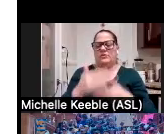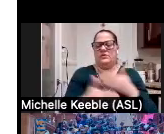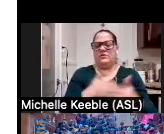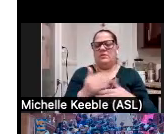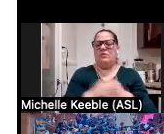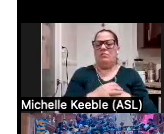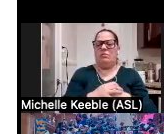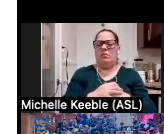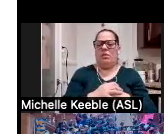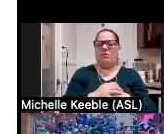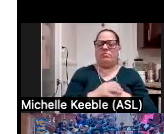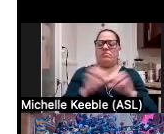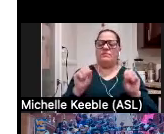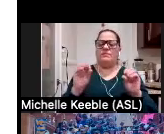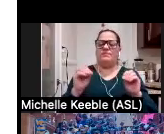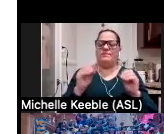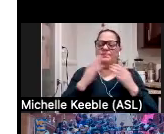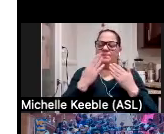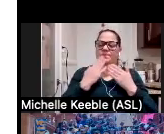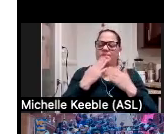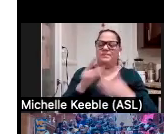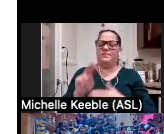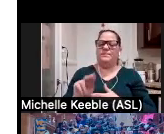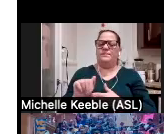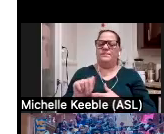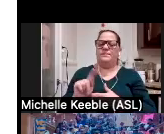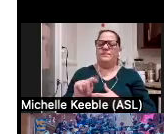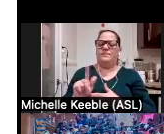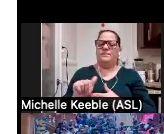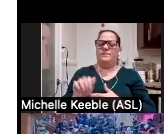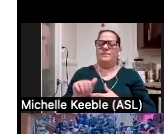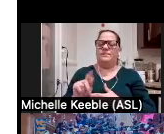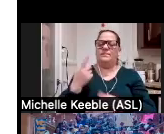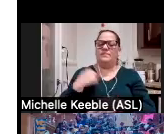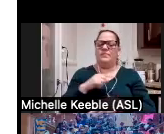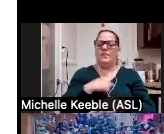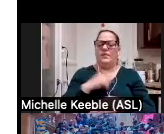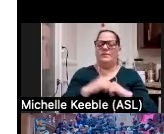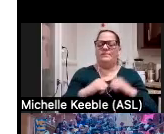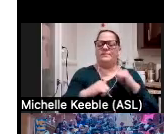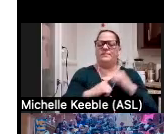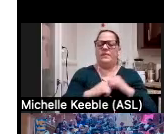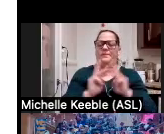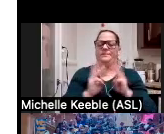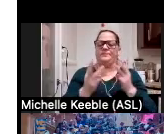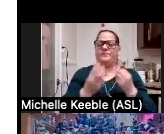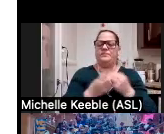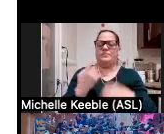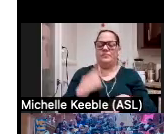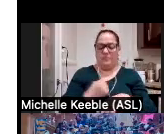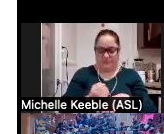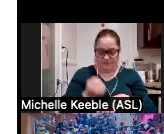[CHRIS] So, um thanks so much Natalie. Um, as we were building it, uh, we we realized that we